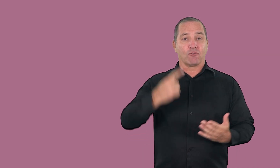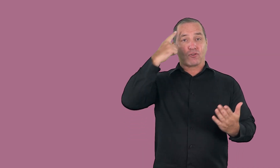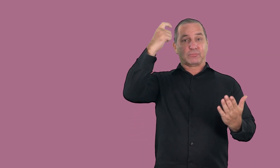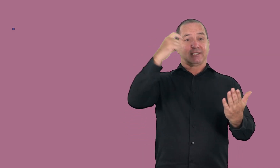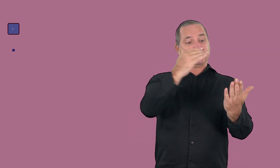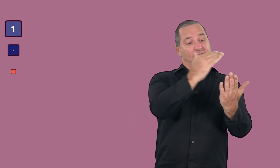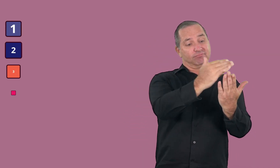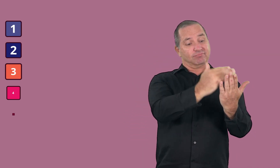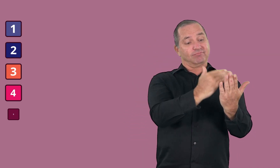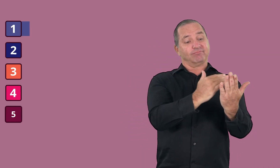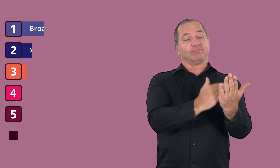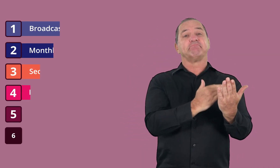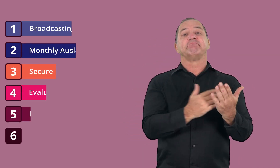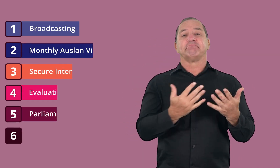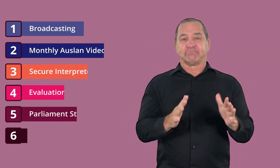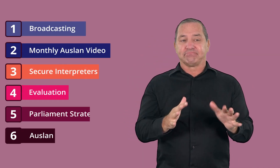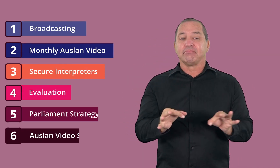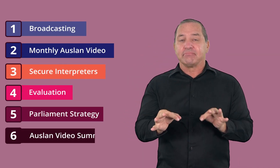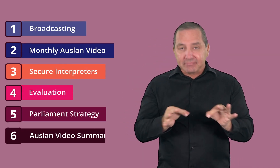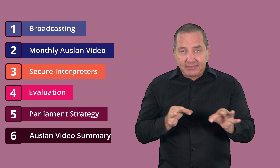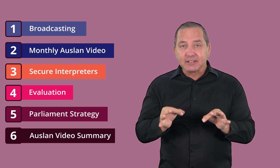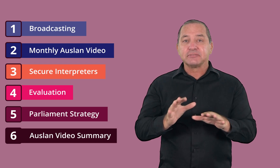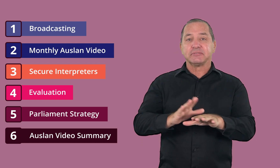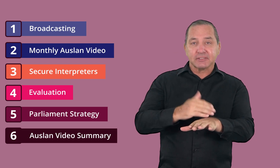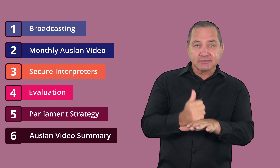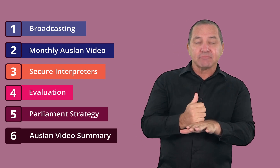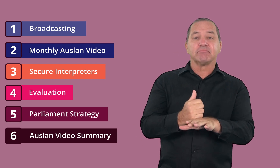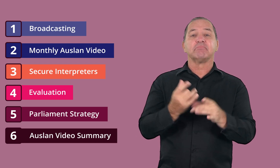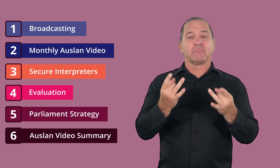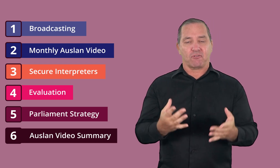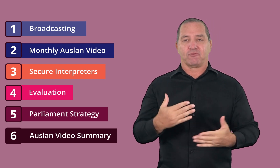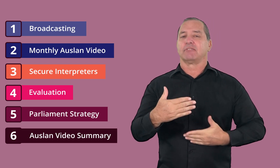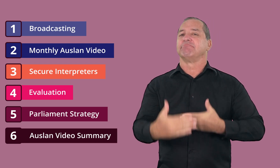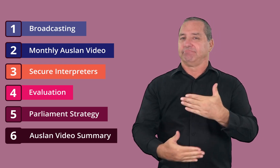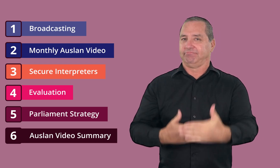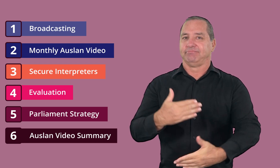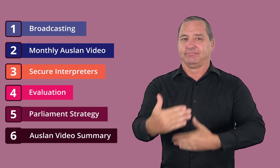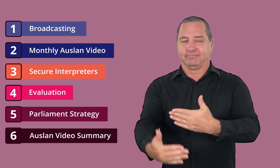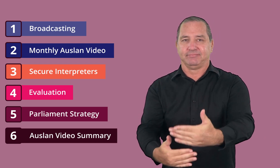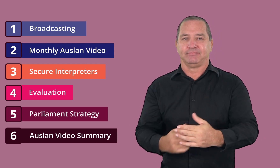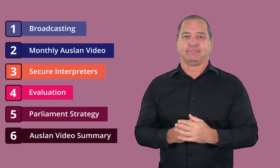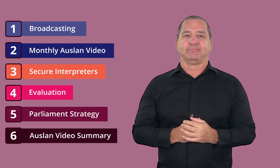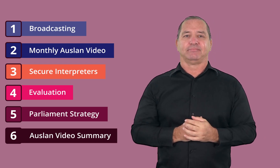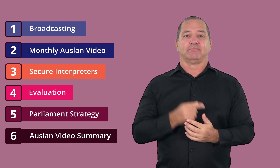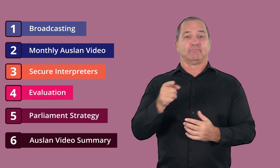The implementation of these recommendations is already underway.